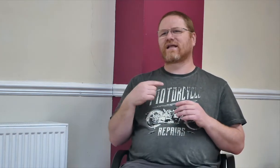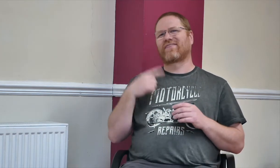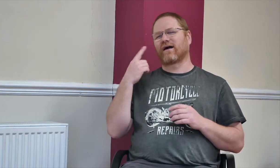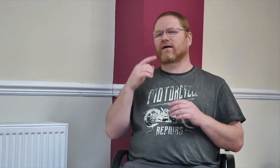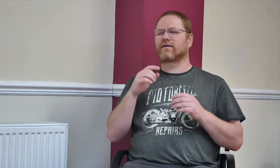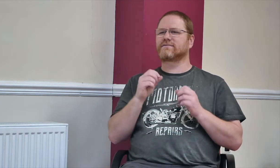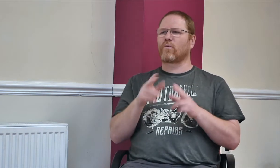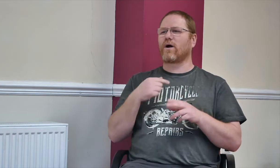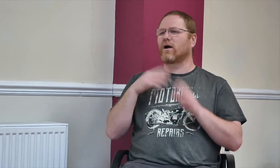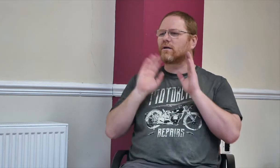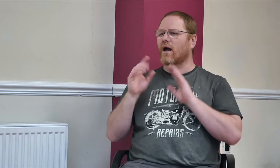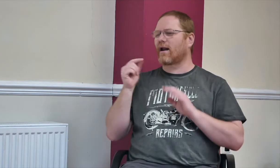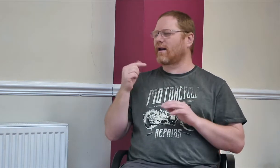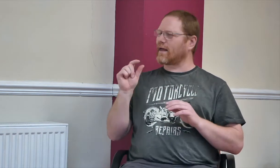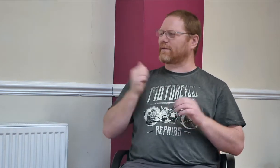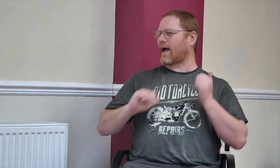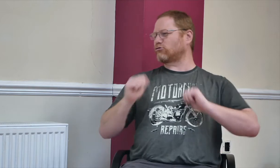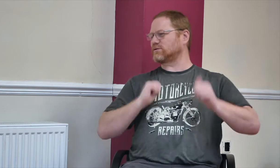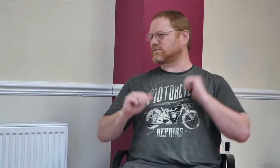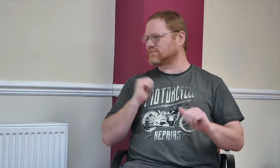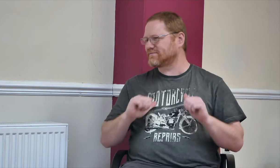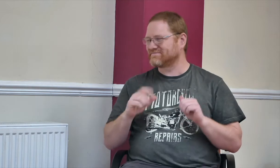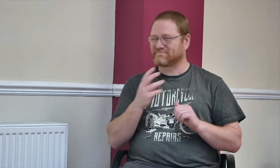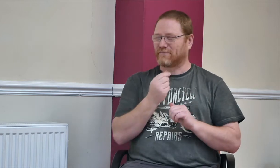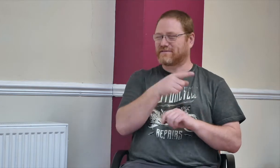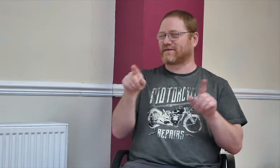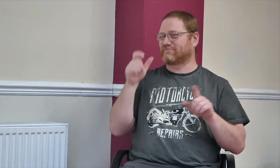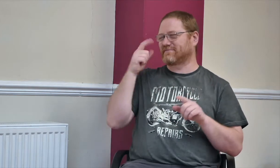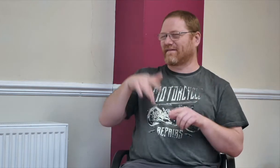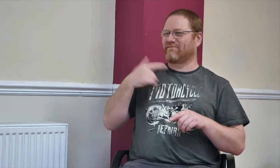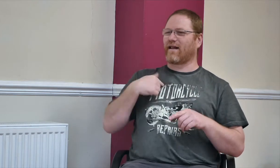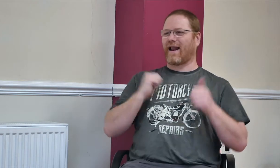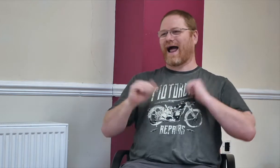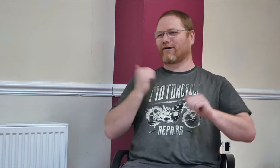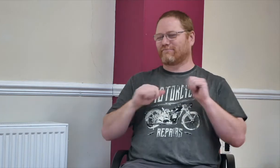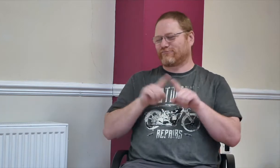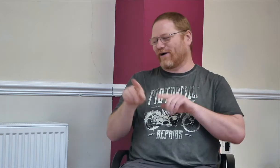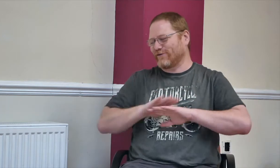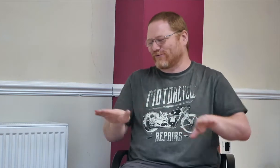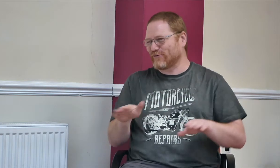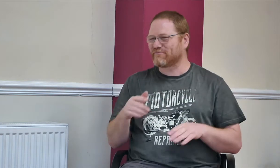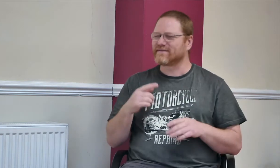I think, in some ways, I was young and proud. Some might say arrogant, but I hope not!